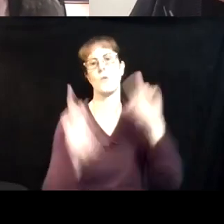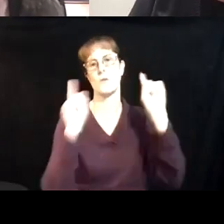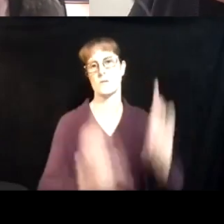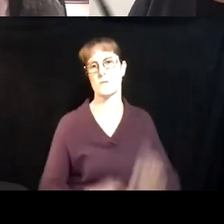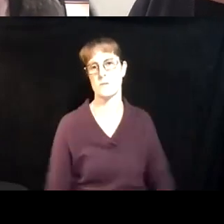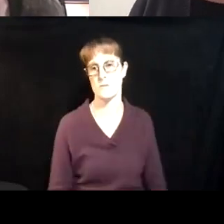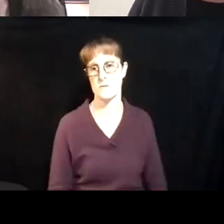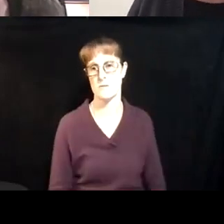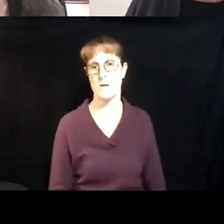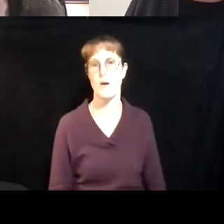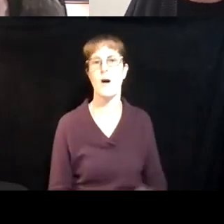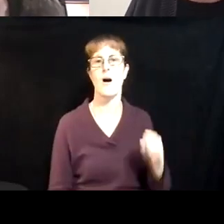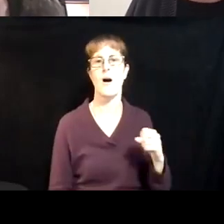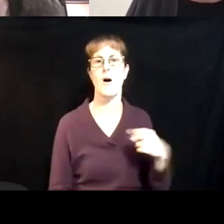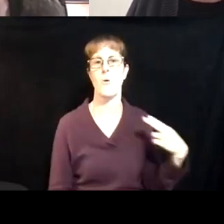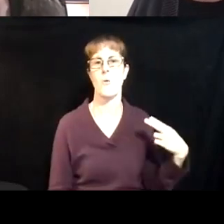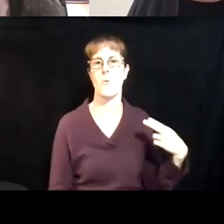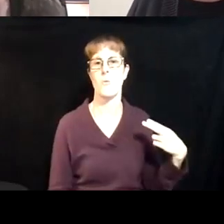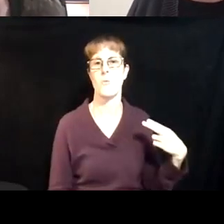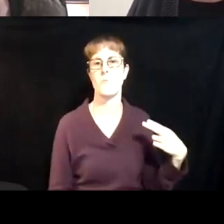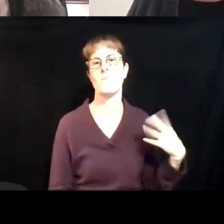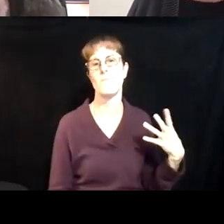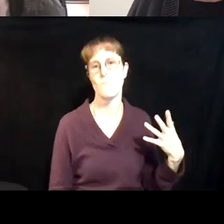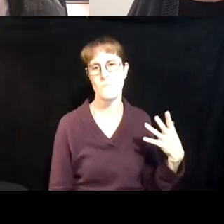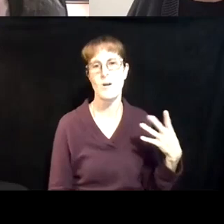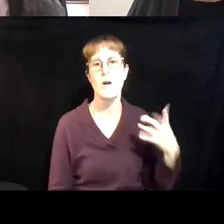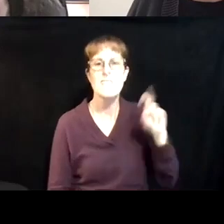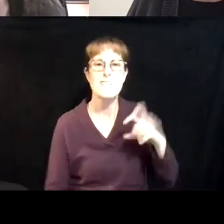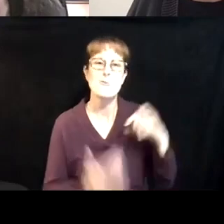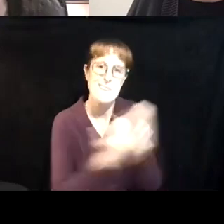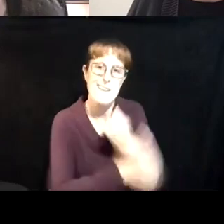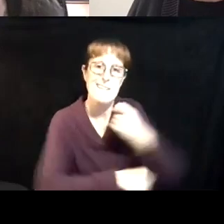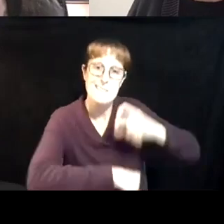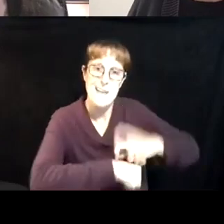to take the time to understand what people are trying to tell us.